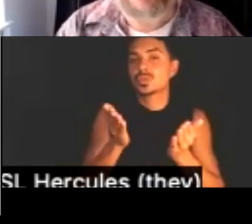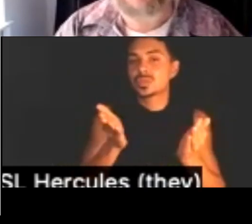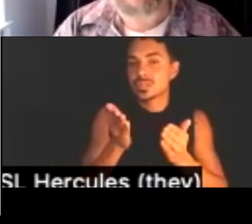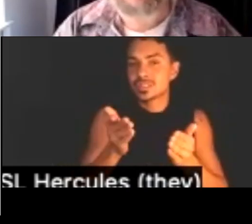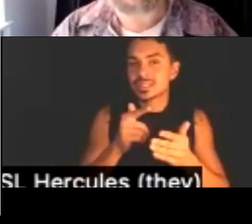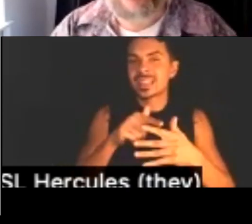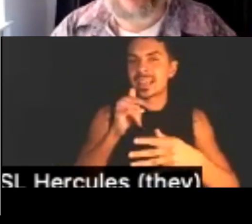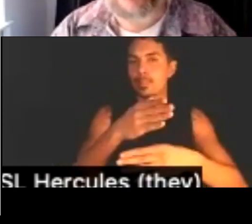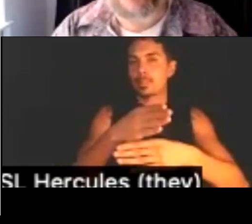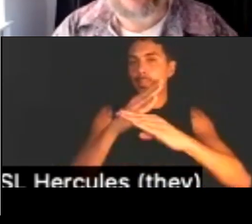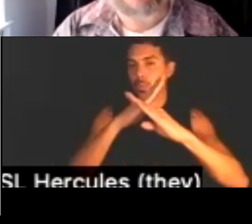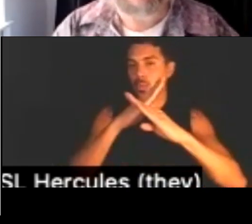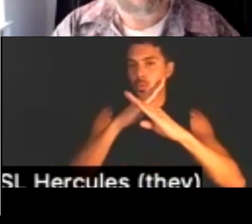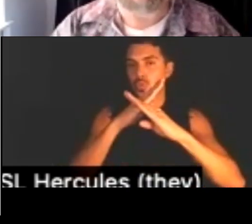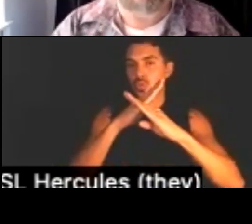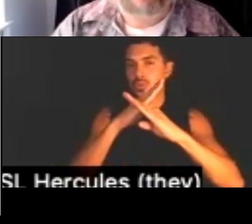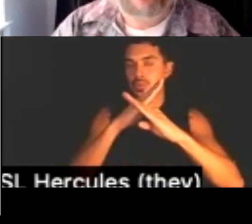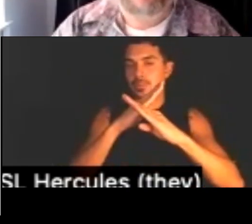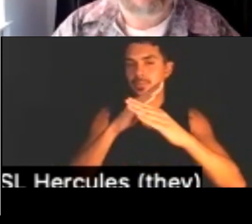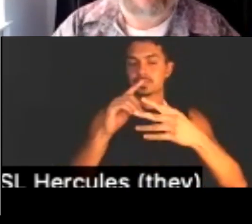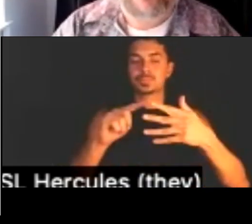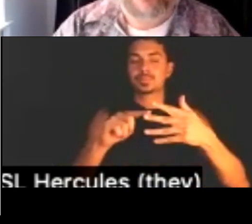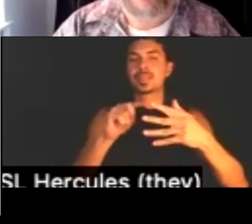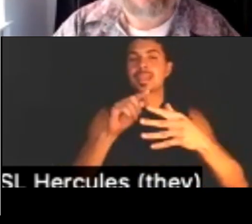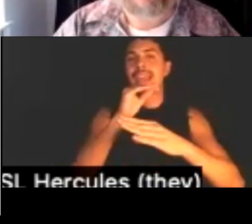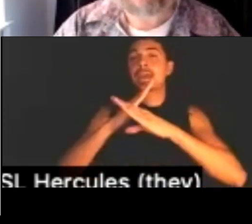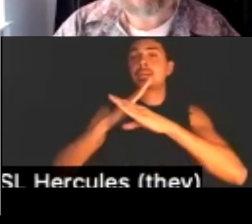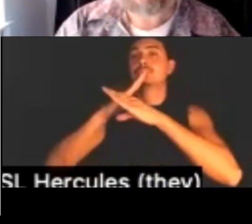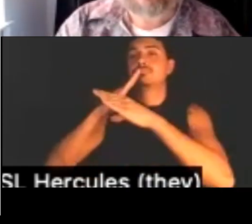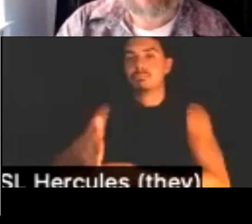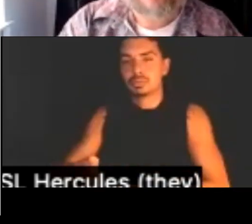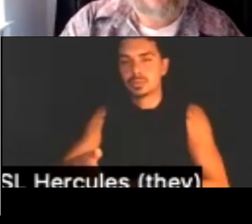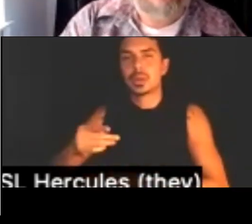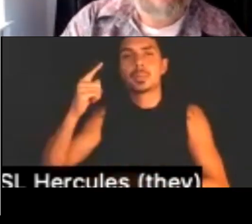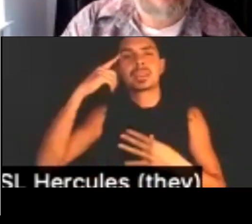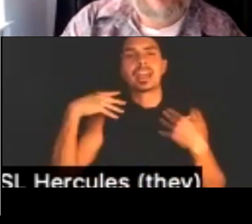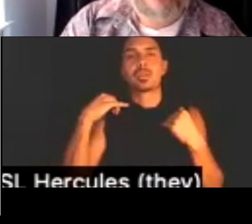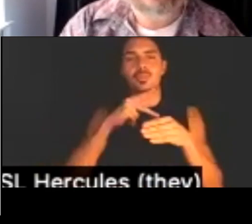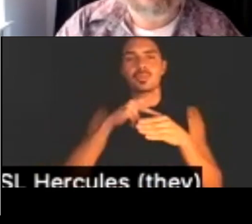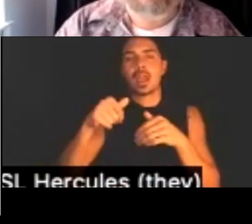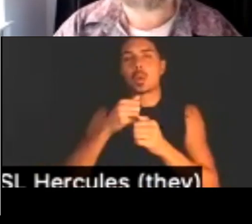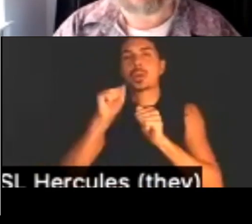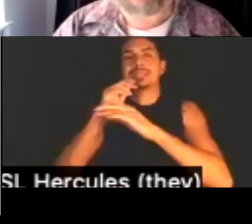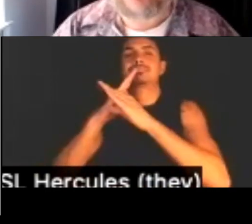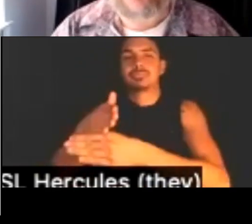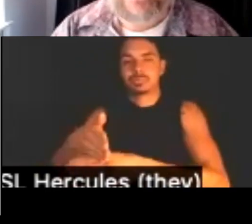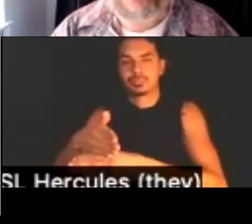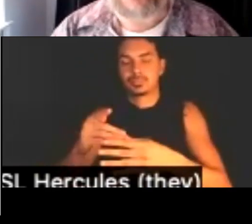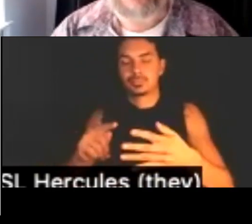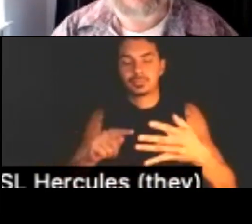or increase access to mental health services. We'll look at some resilience factors,